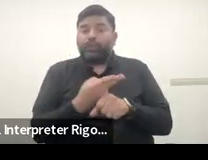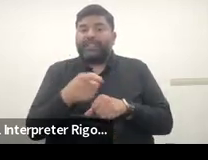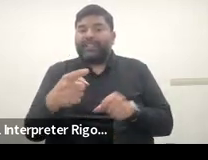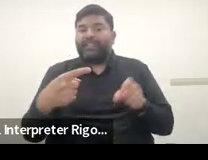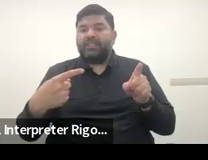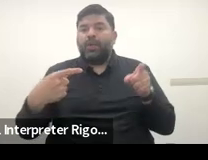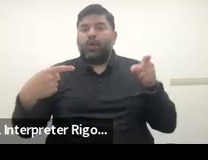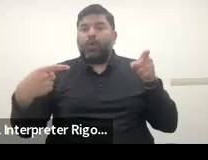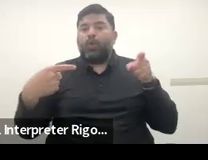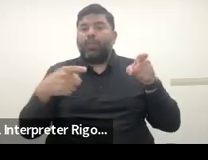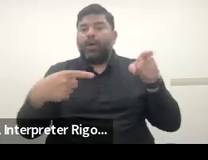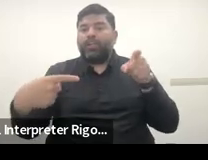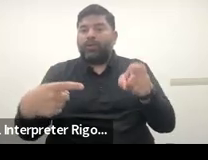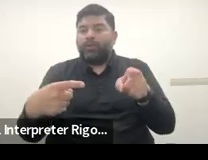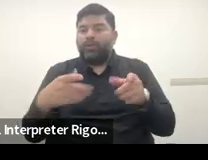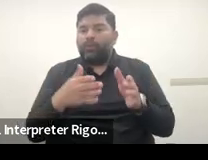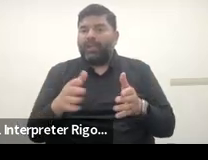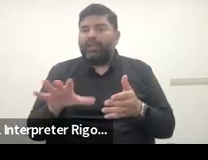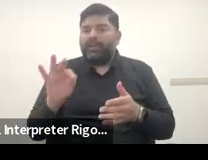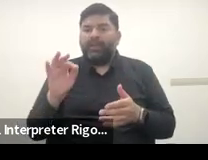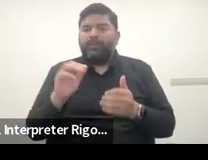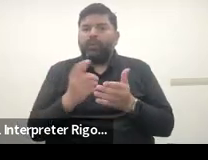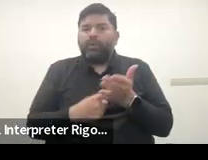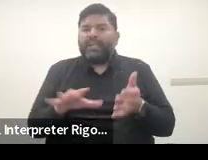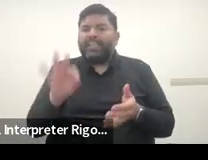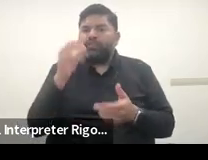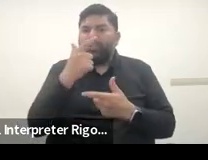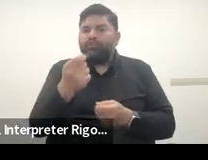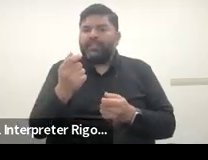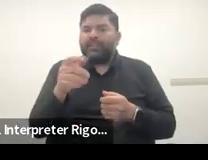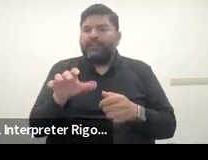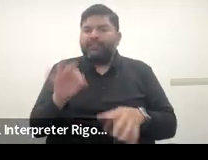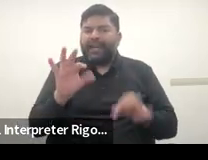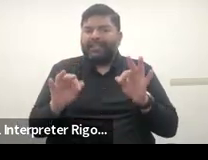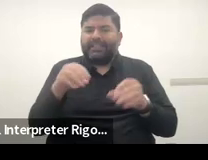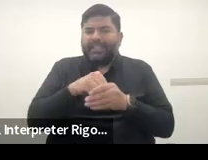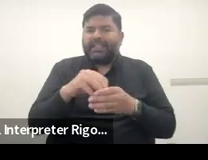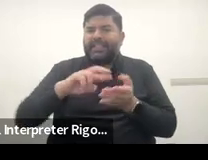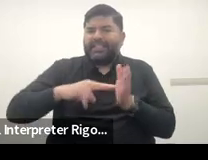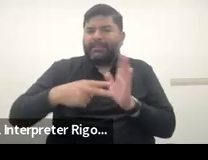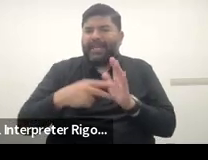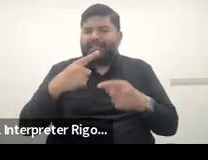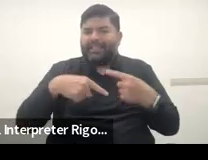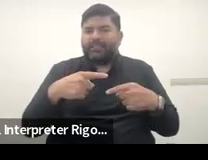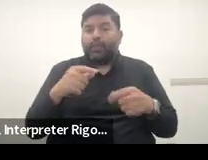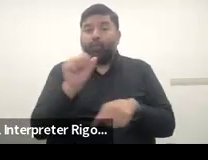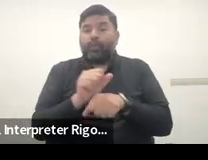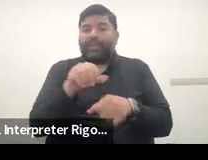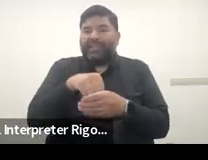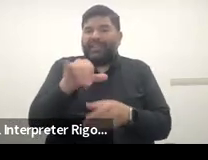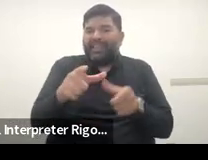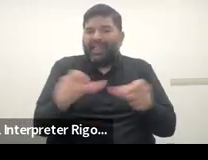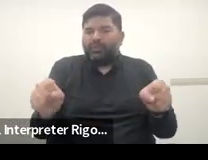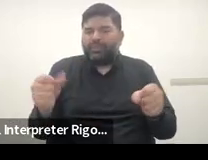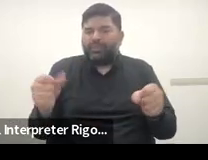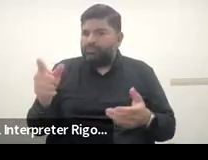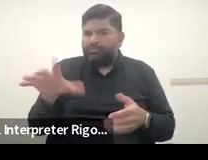interesting kind of findings of how semantics you know work in language. LEE: Yeah, a good example of